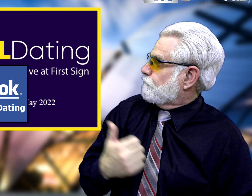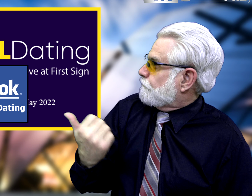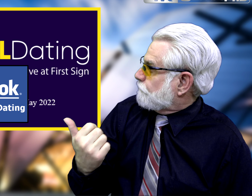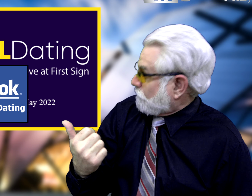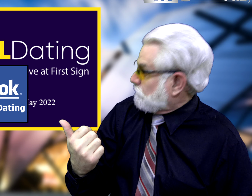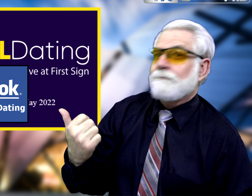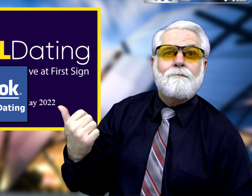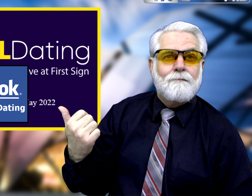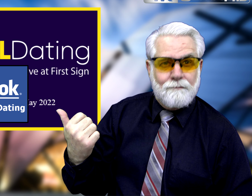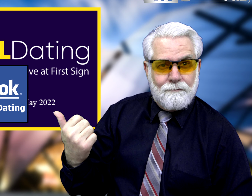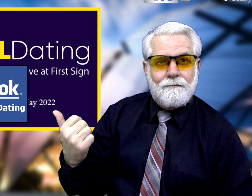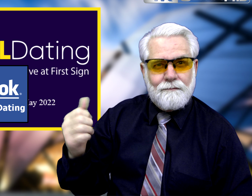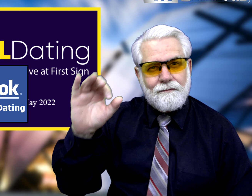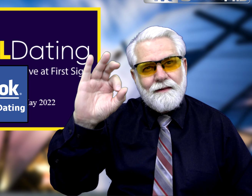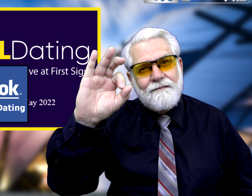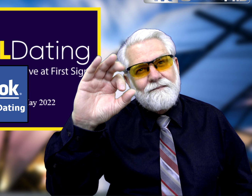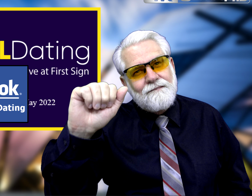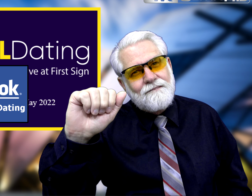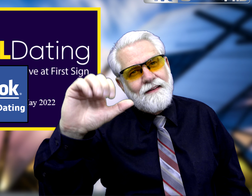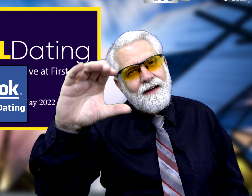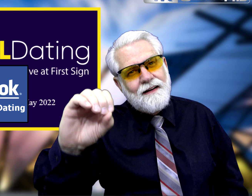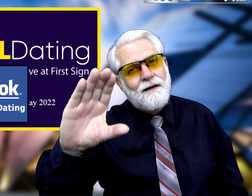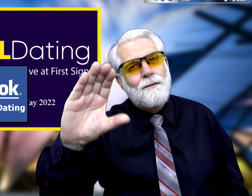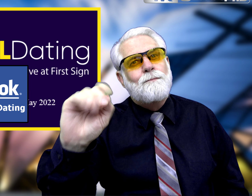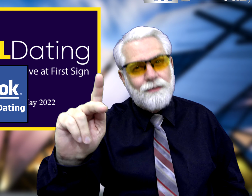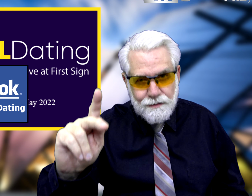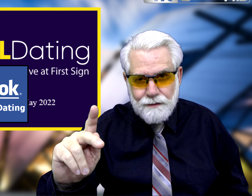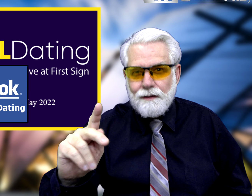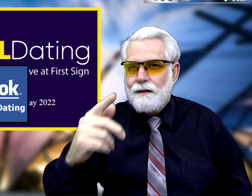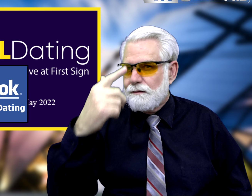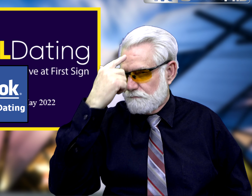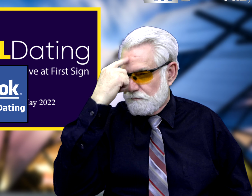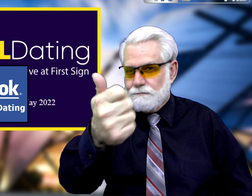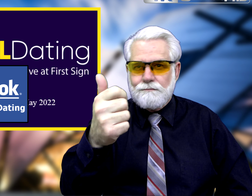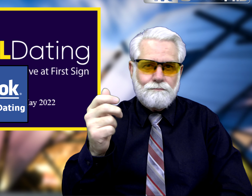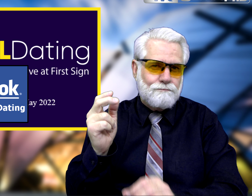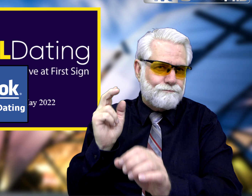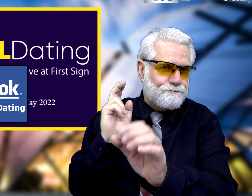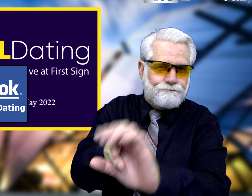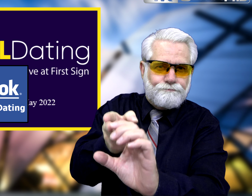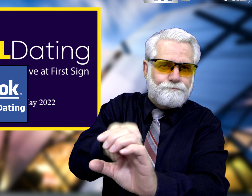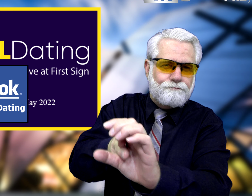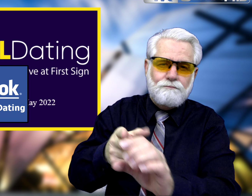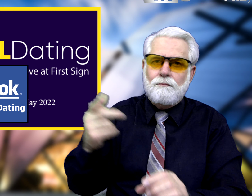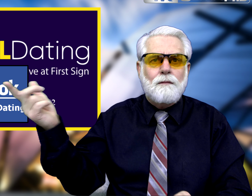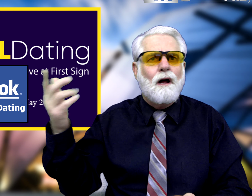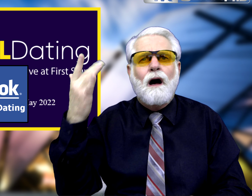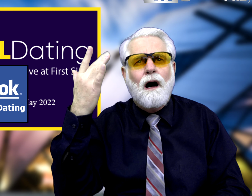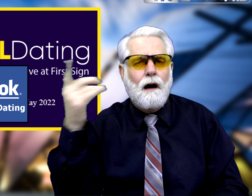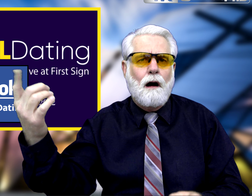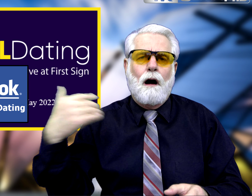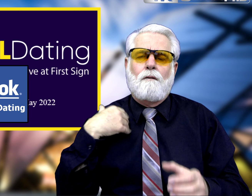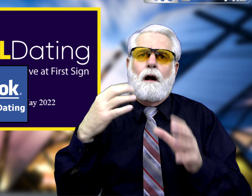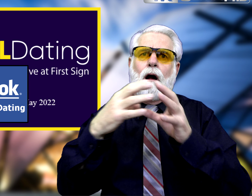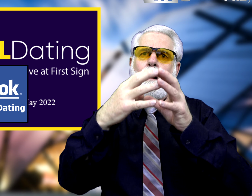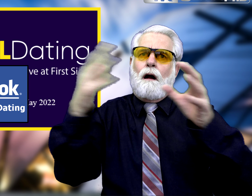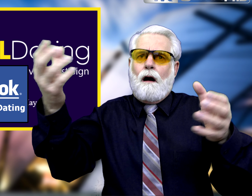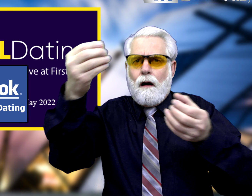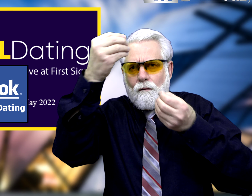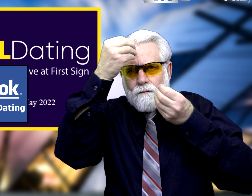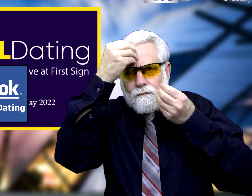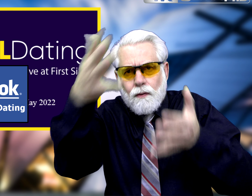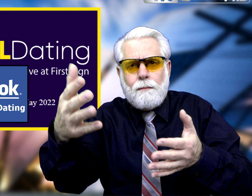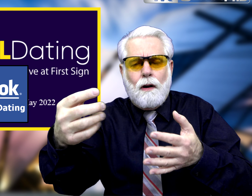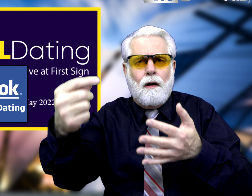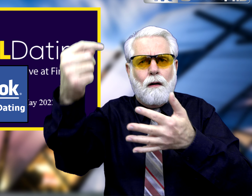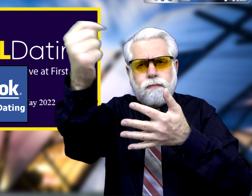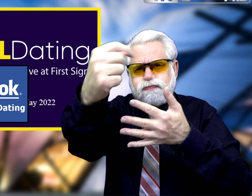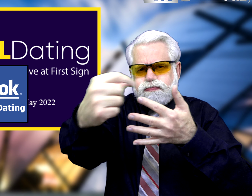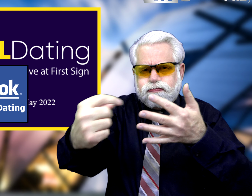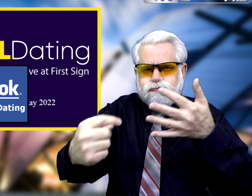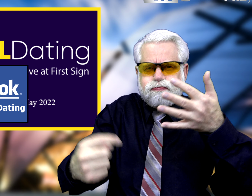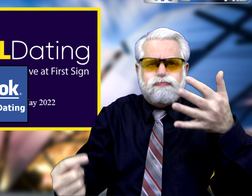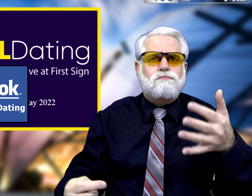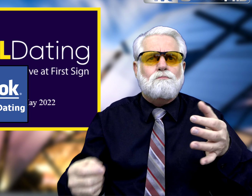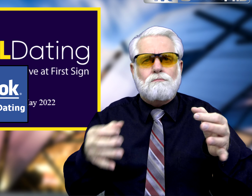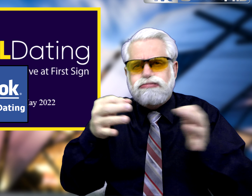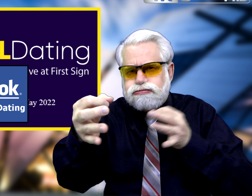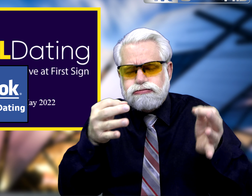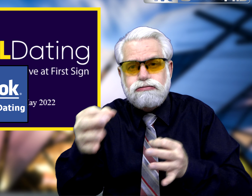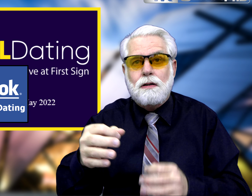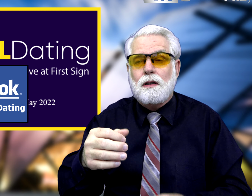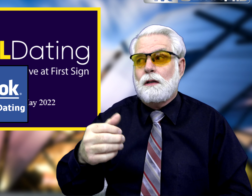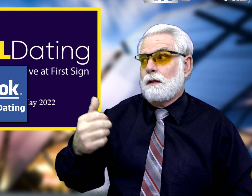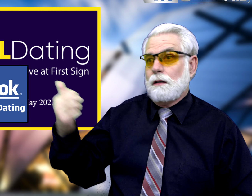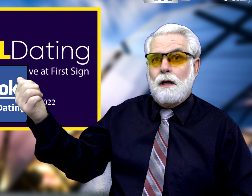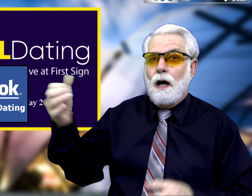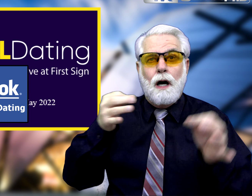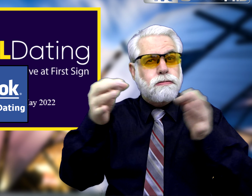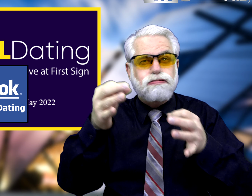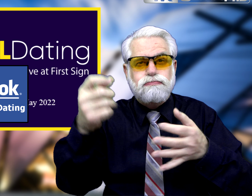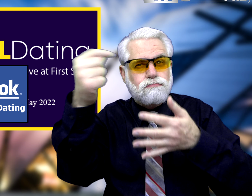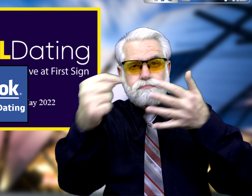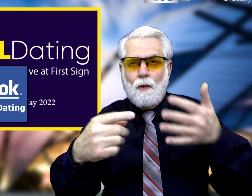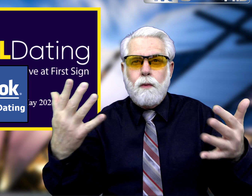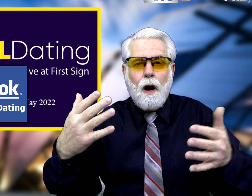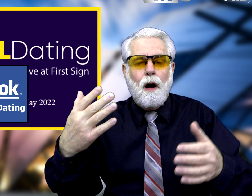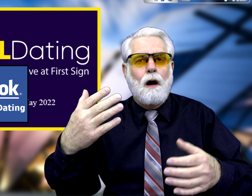Facebook, it’s up to you if you want to join. Why? They have a lot of information, and explanation. Of what?